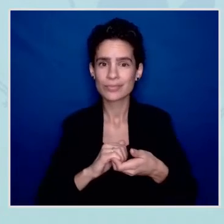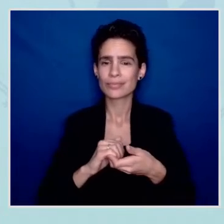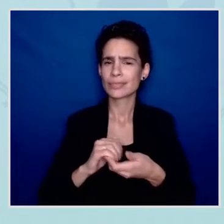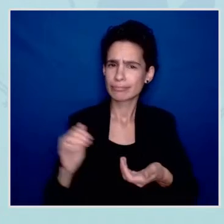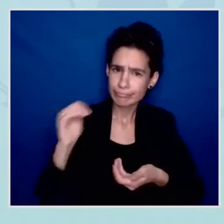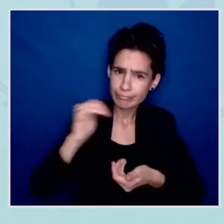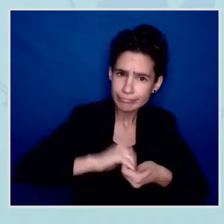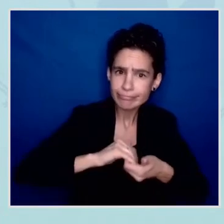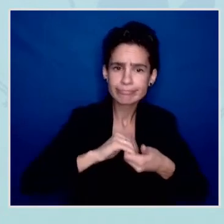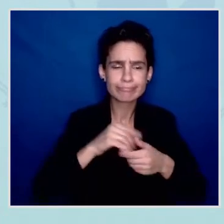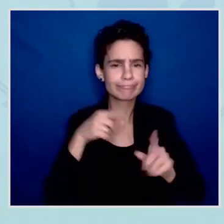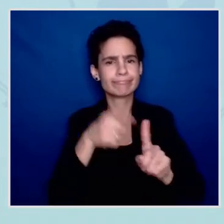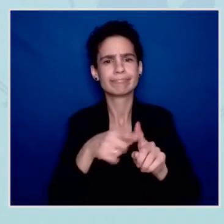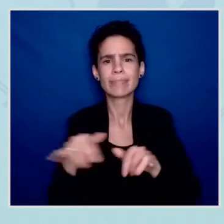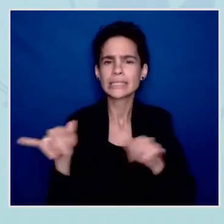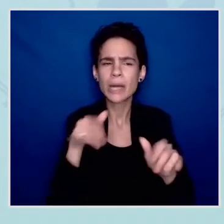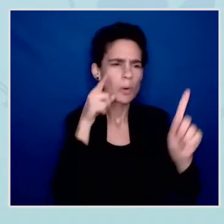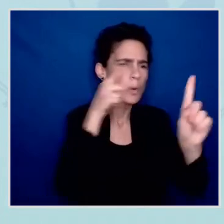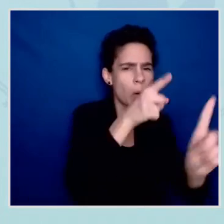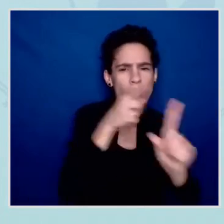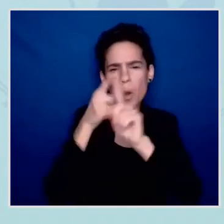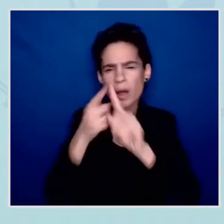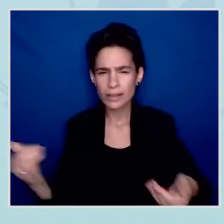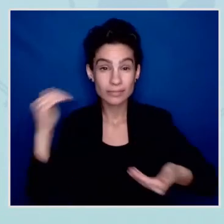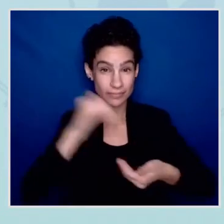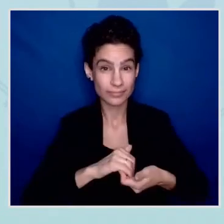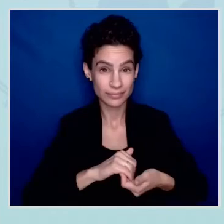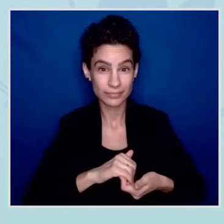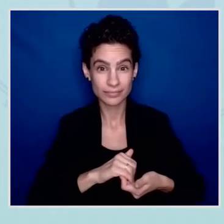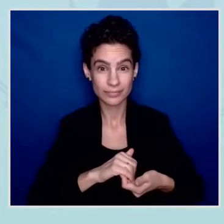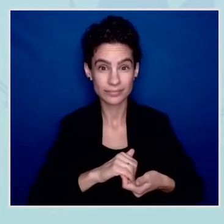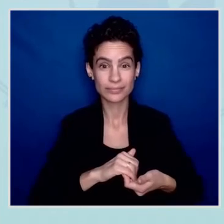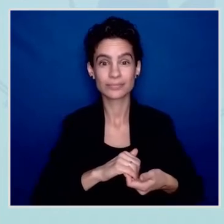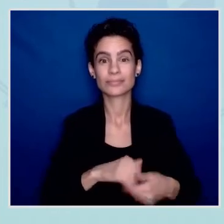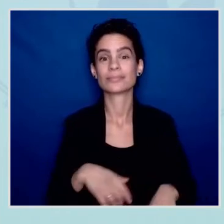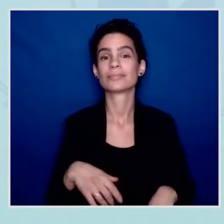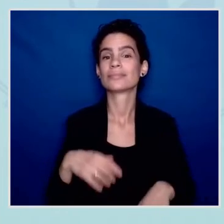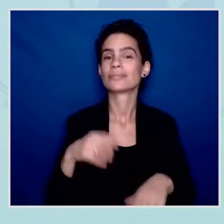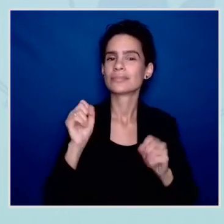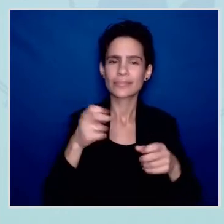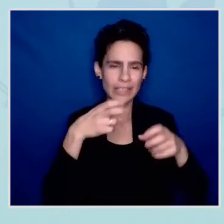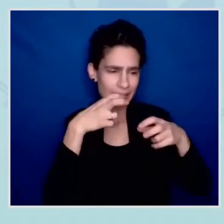TOGETHER OUR WORKERS AND